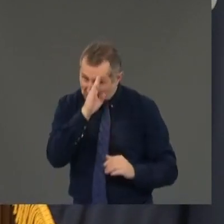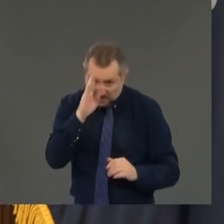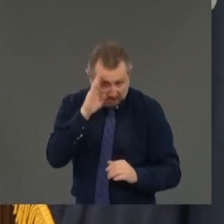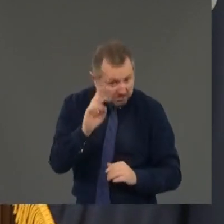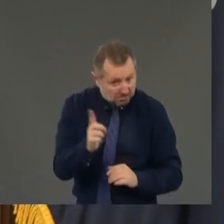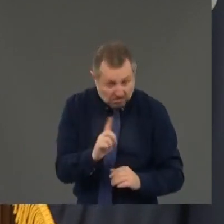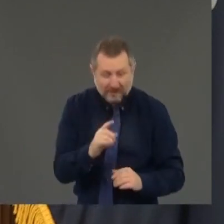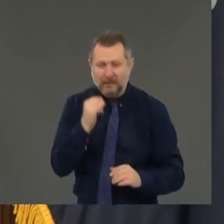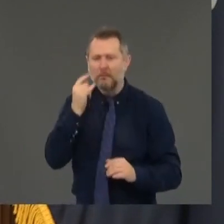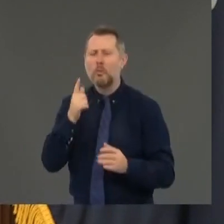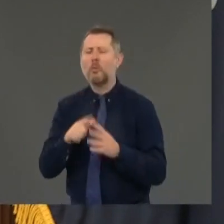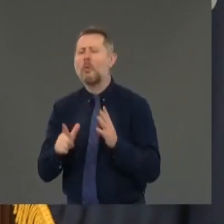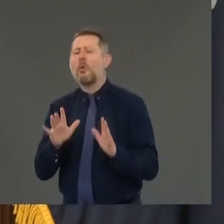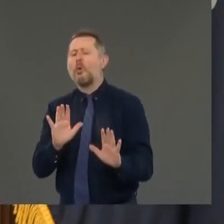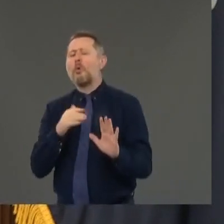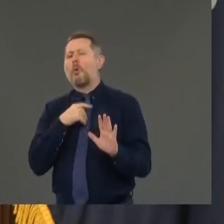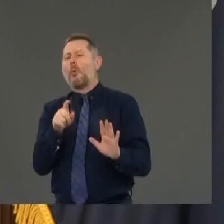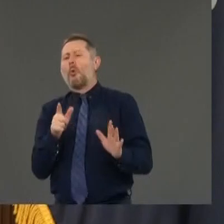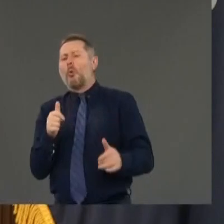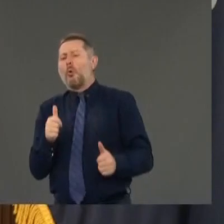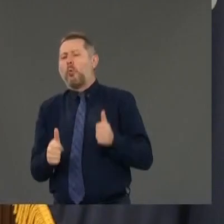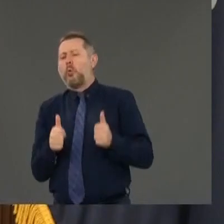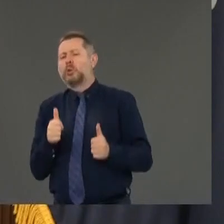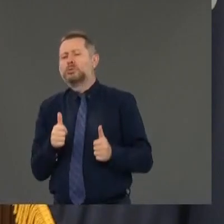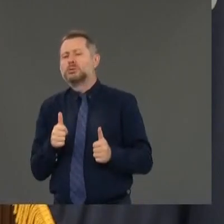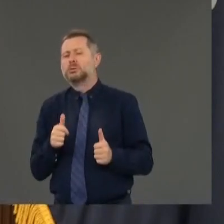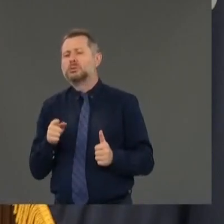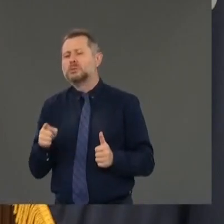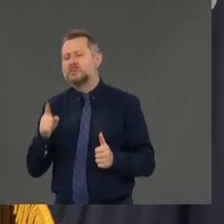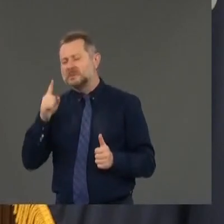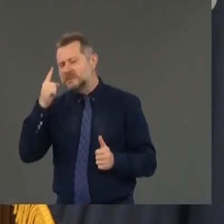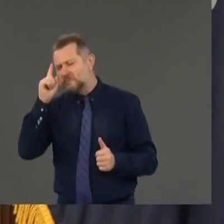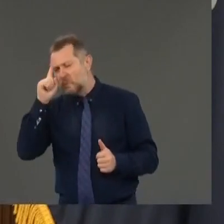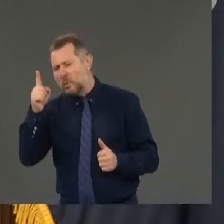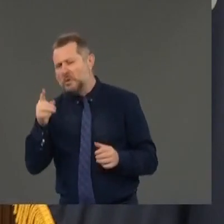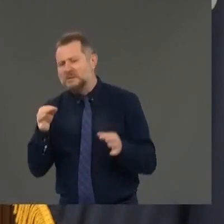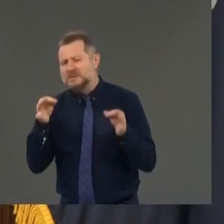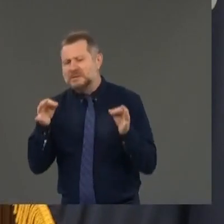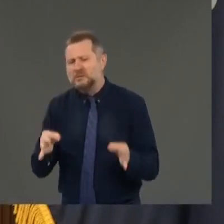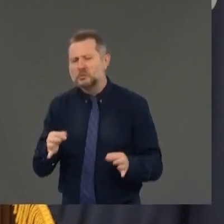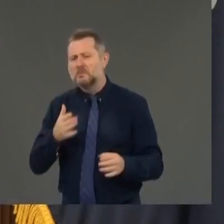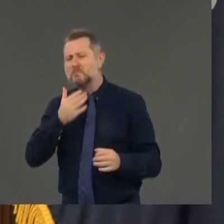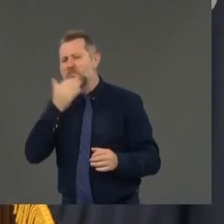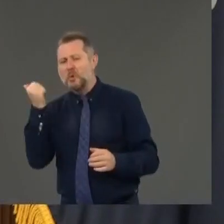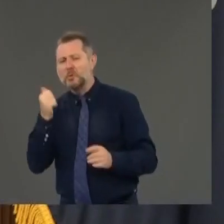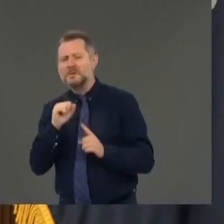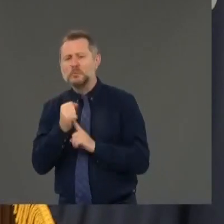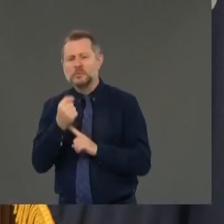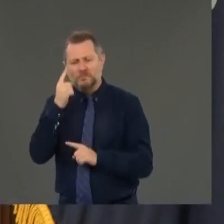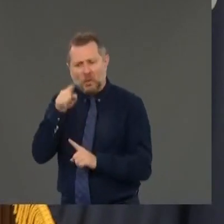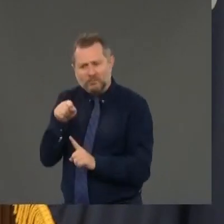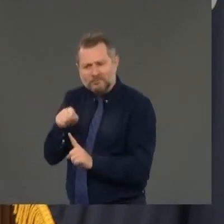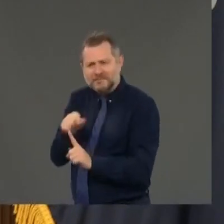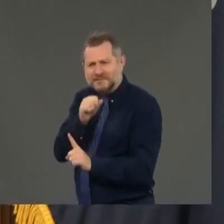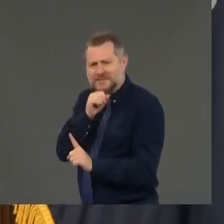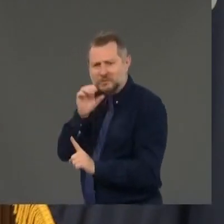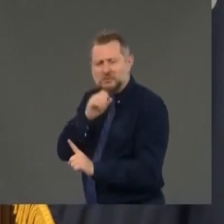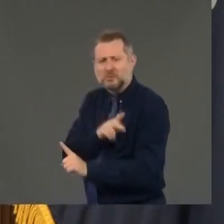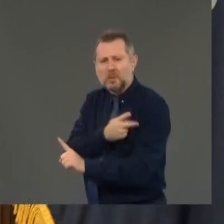SENIOR CITIZEN NO LONGER NEEDS A HOSPITAL, IS IT INTELLIGENT AND